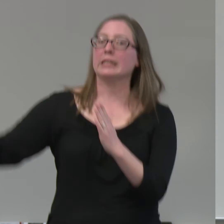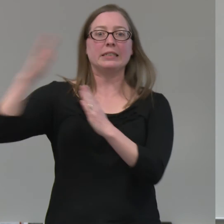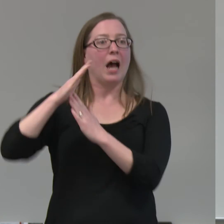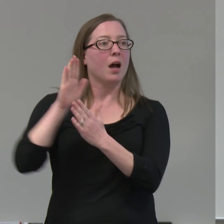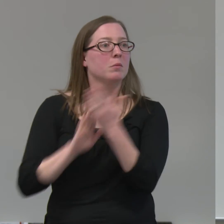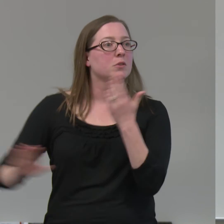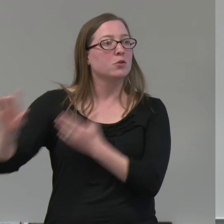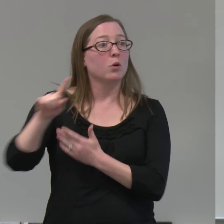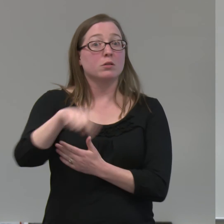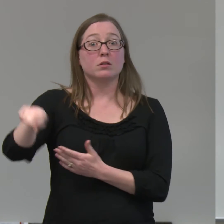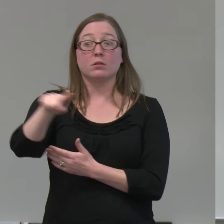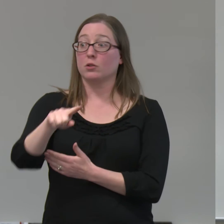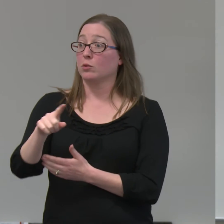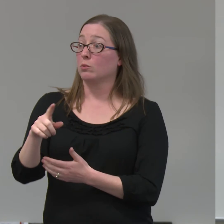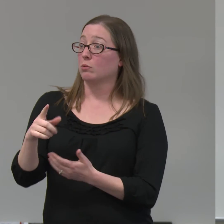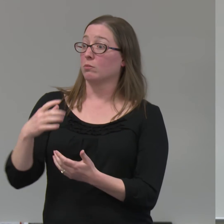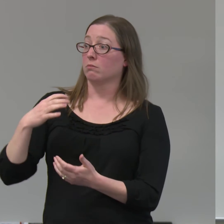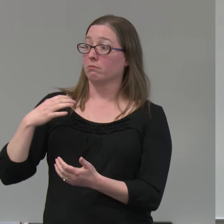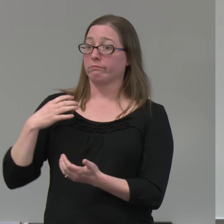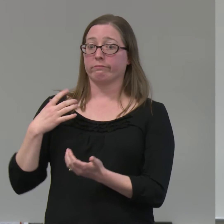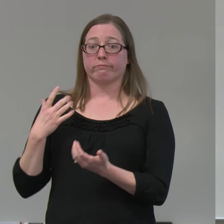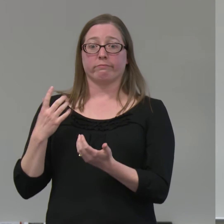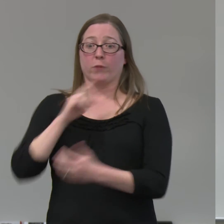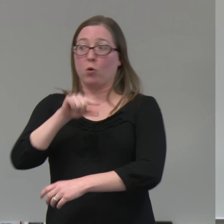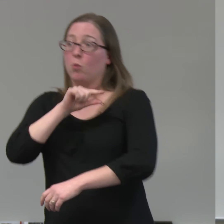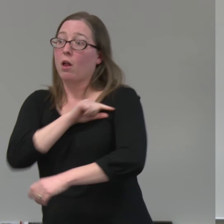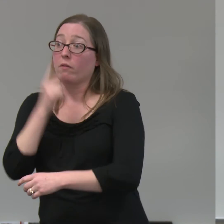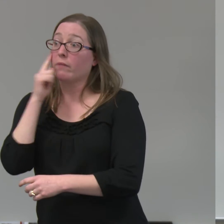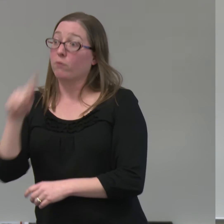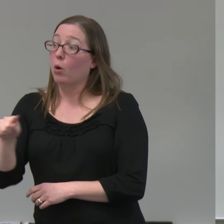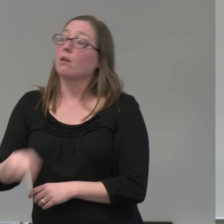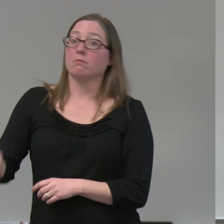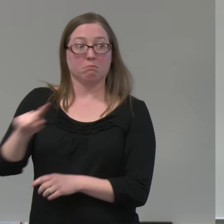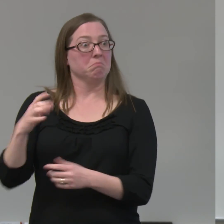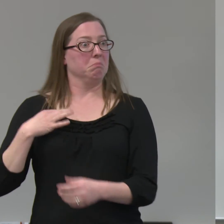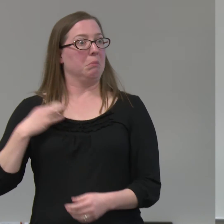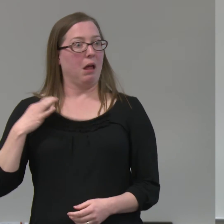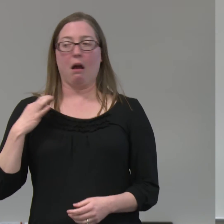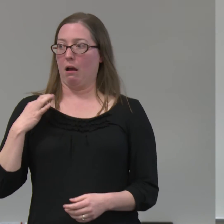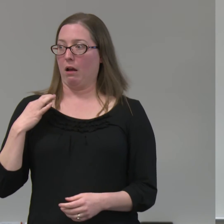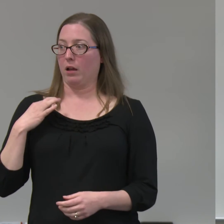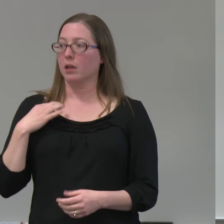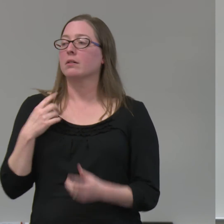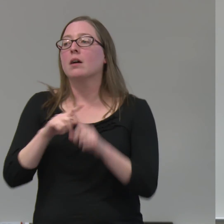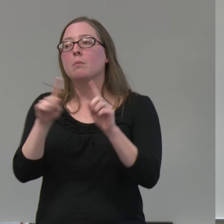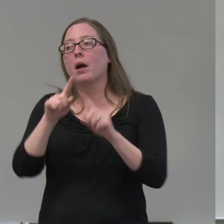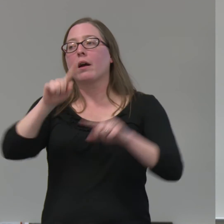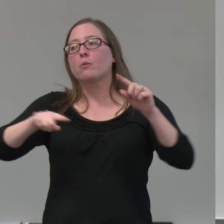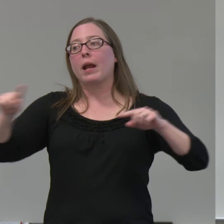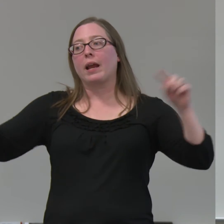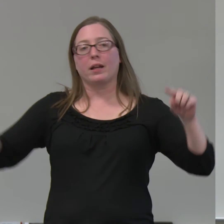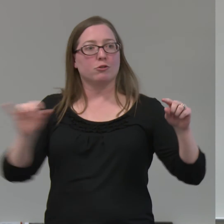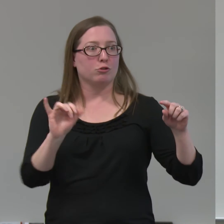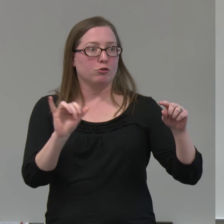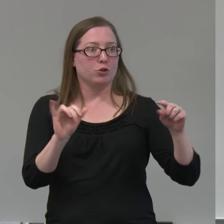for which you're qualified, but you also want to apply to a range of schools. I would say that in the past few years,